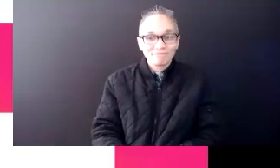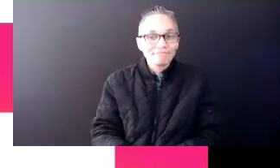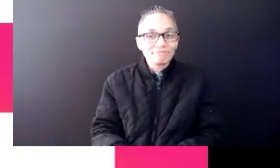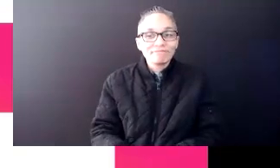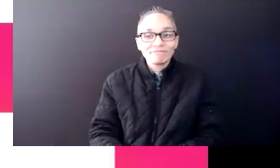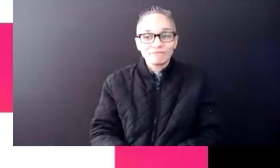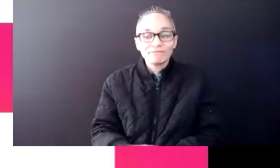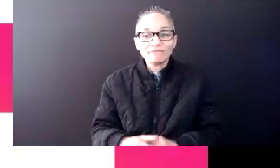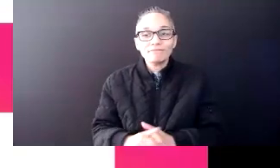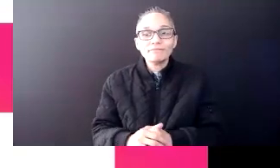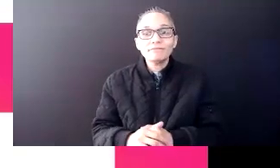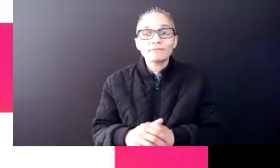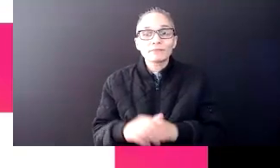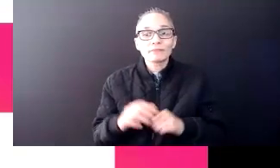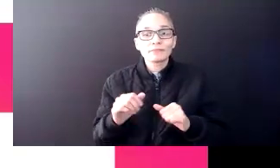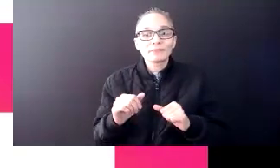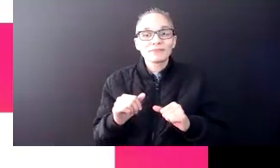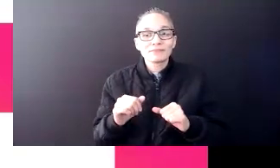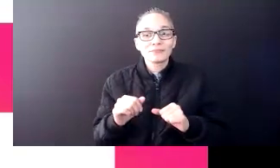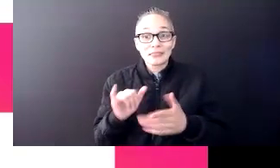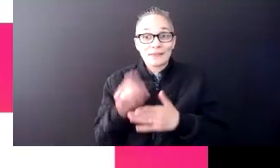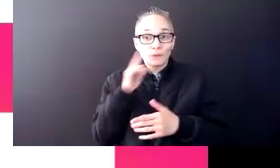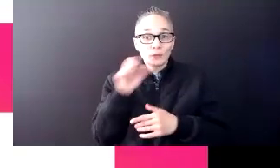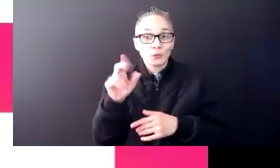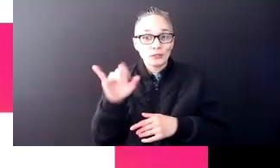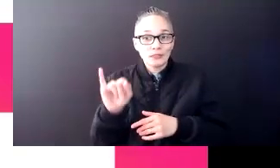But if it's, there's follow up to that.